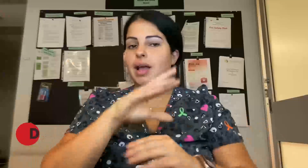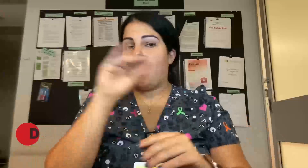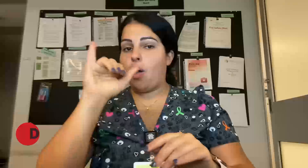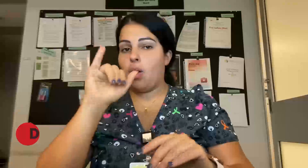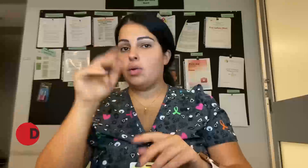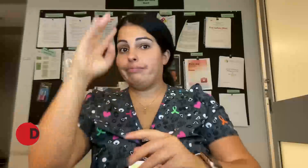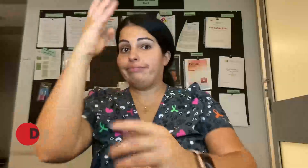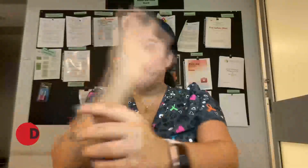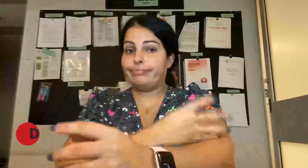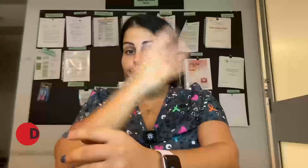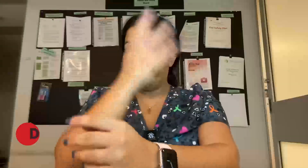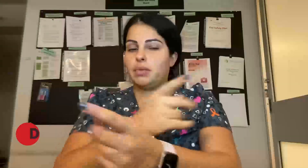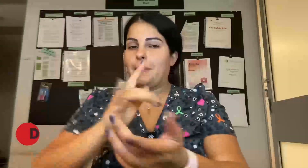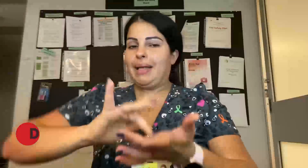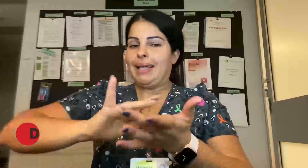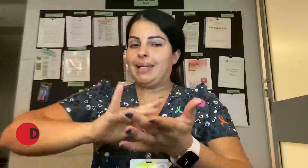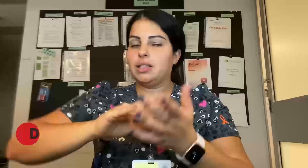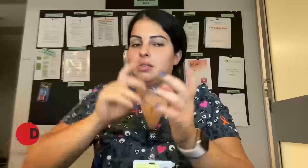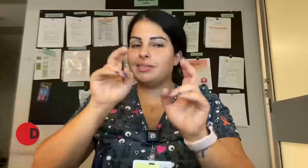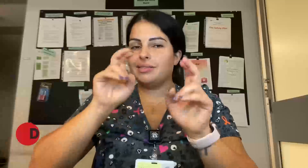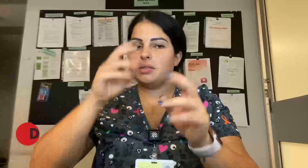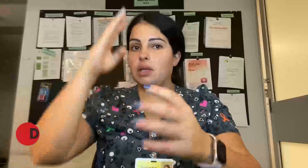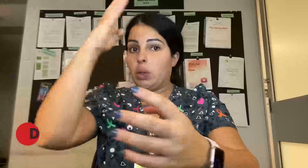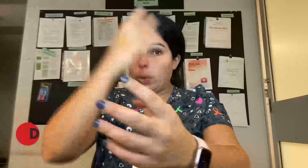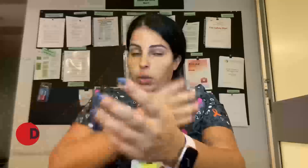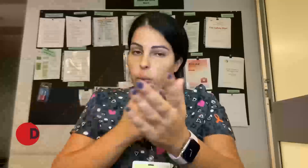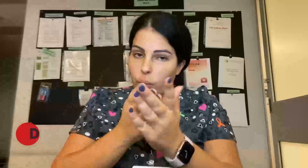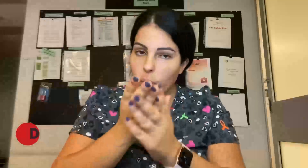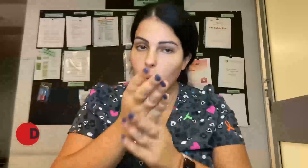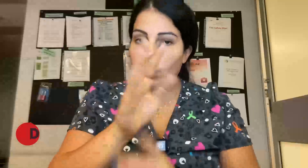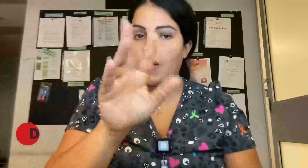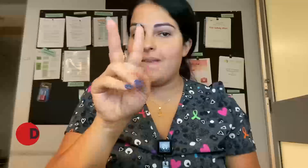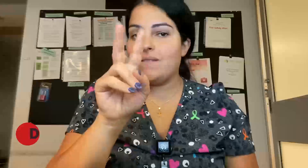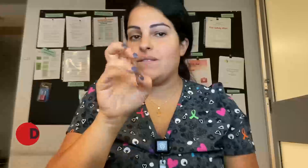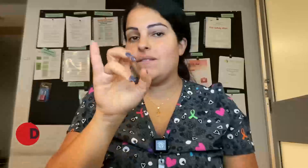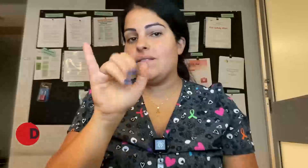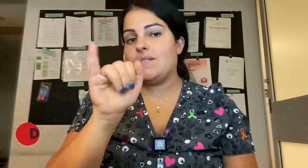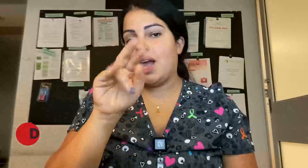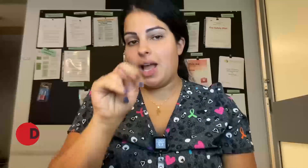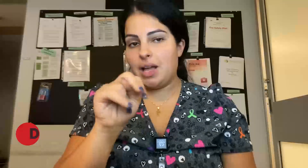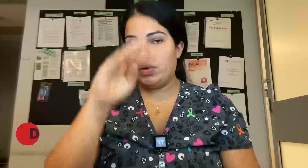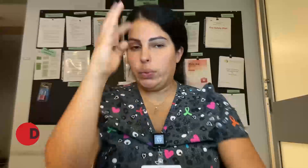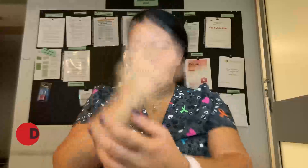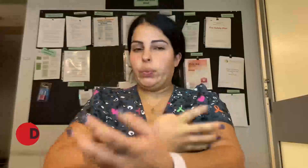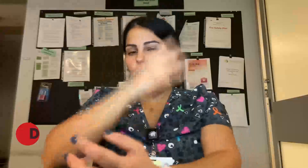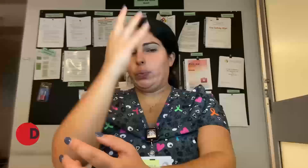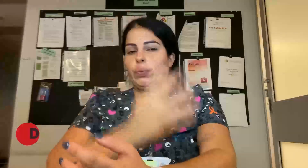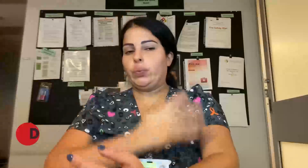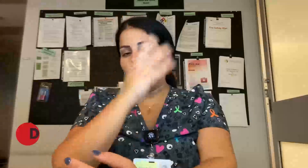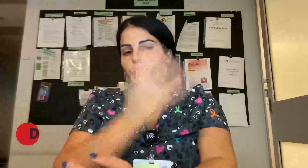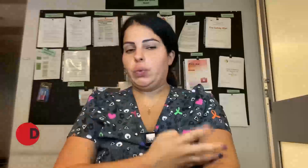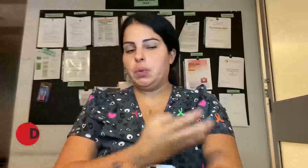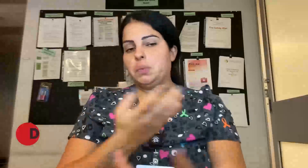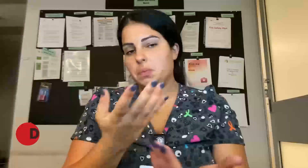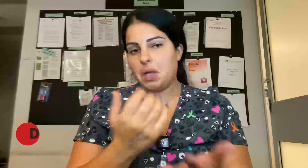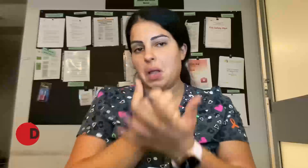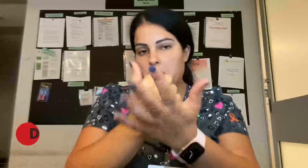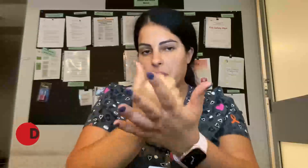target and destroy breast cancer cells.